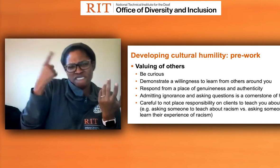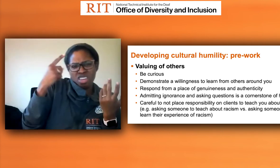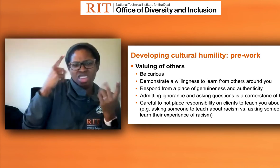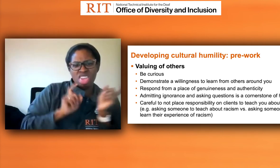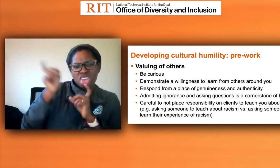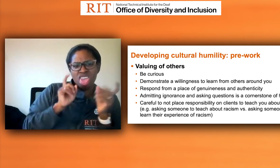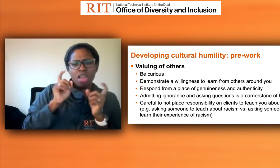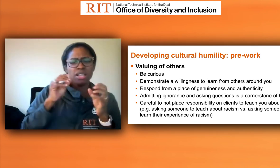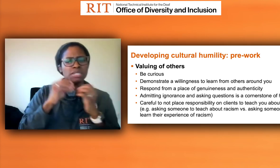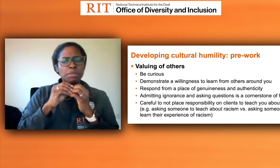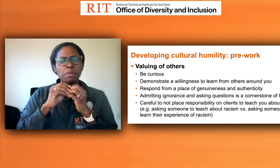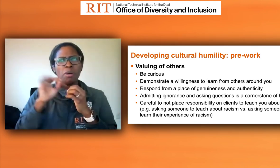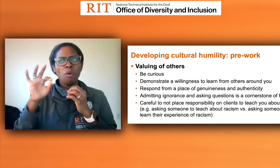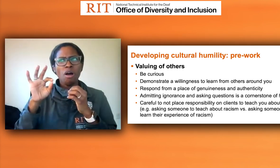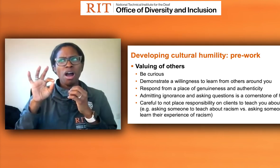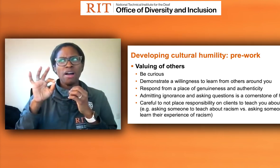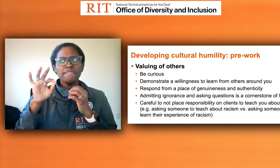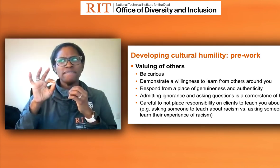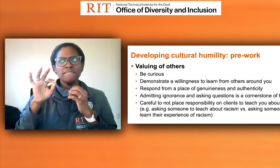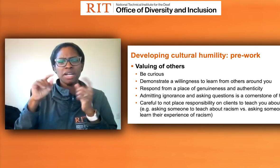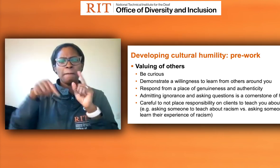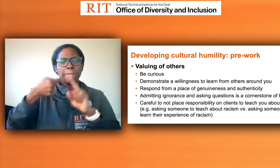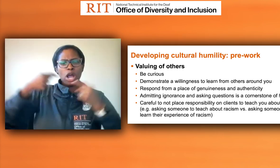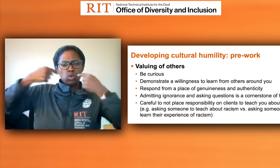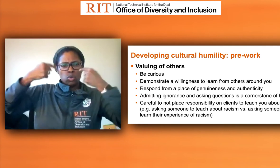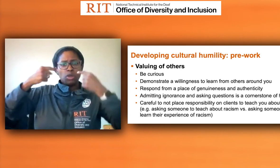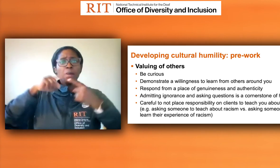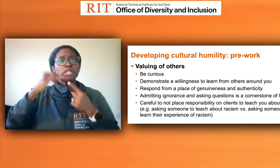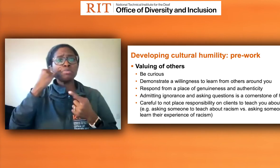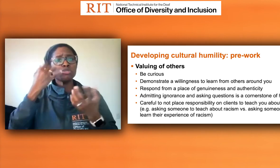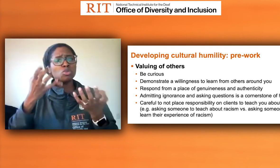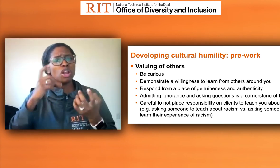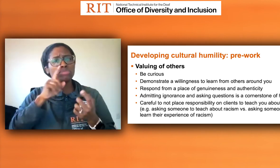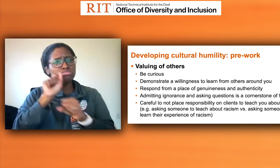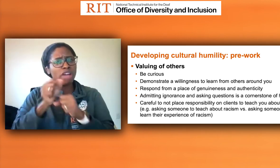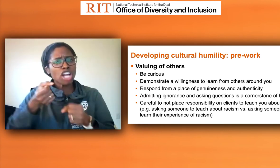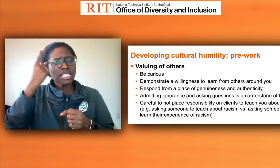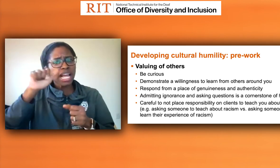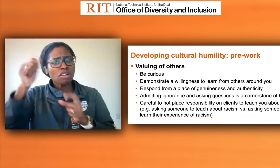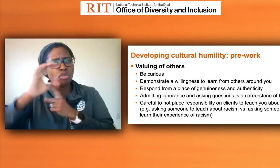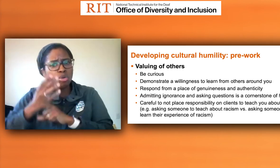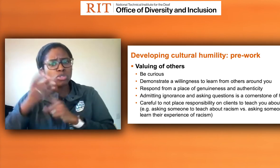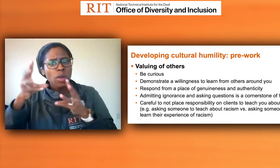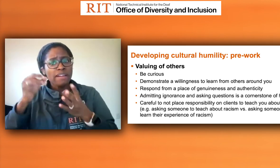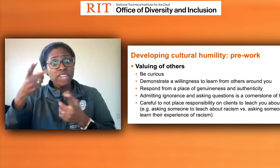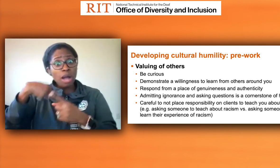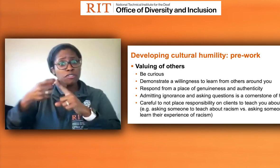You know, sometimes, people might be a bit hesitant to ask something, but think about other people, think about other cultures,